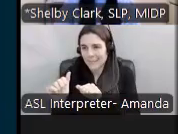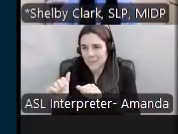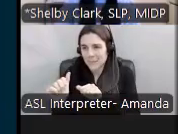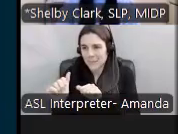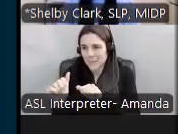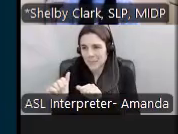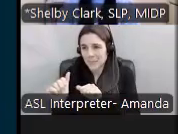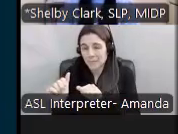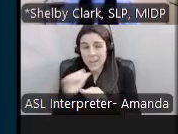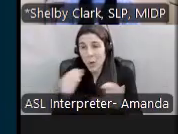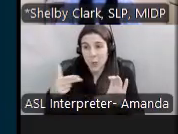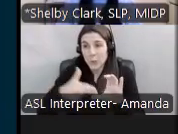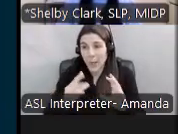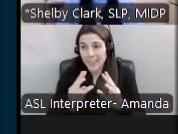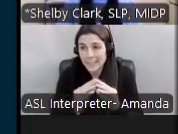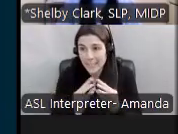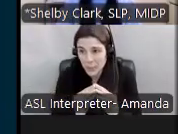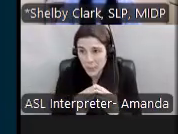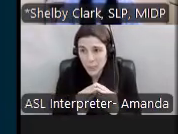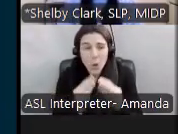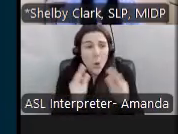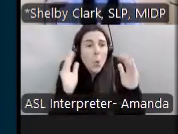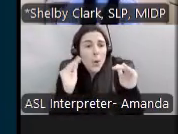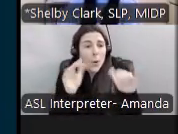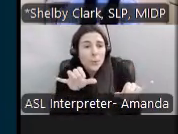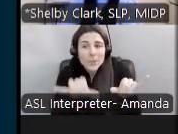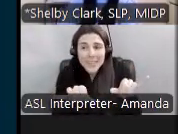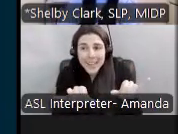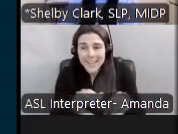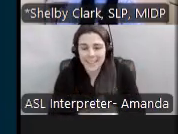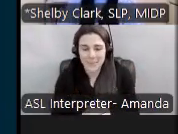not join the session, which we hope you don't do. So please join us